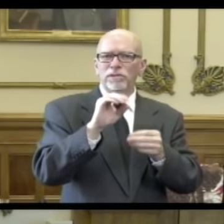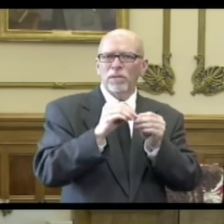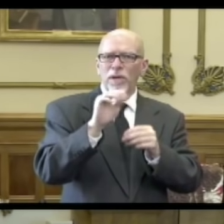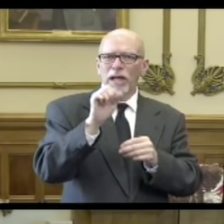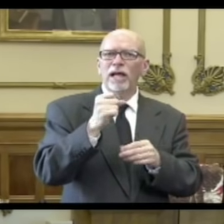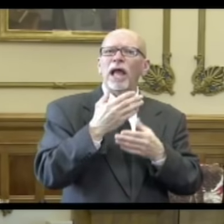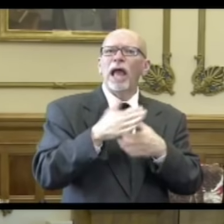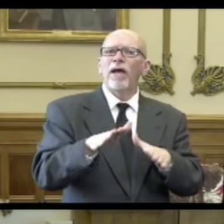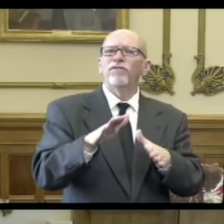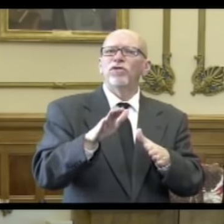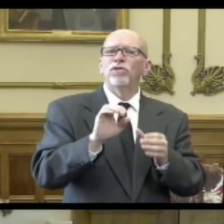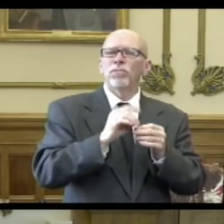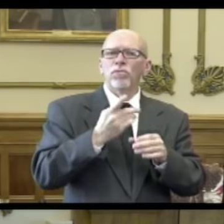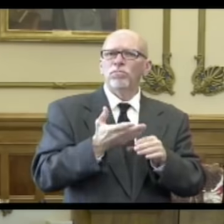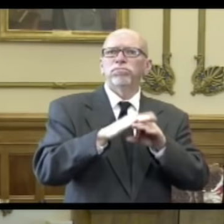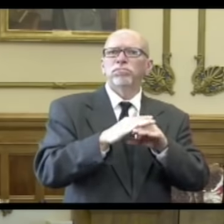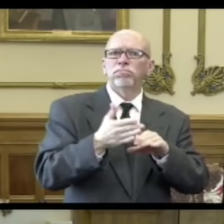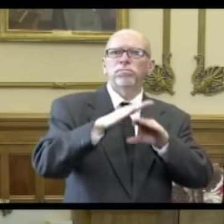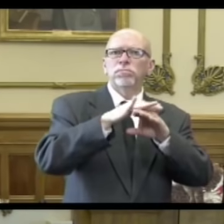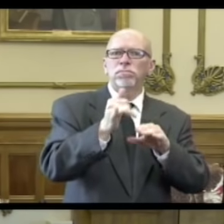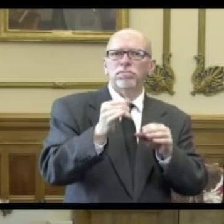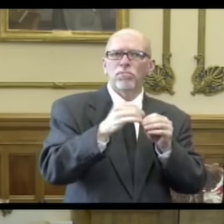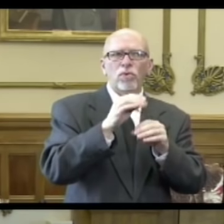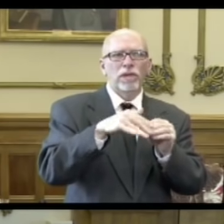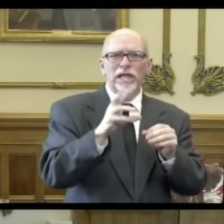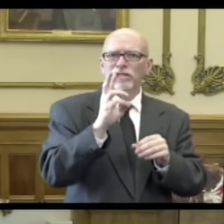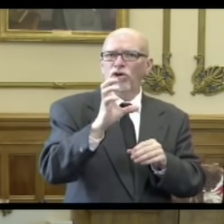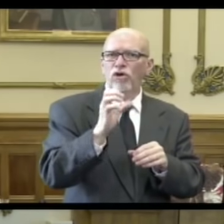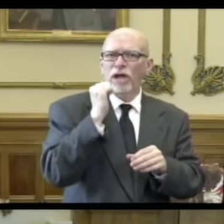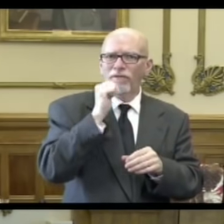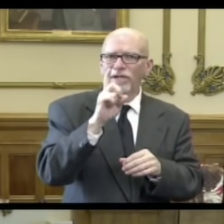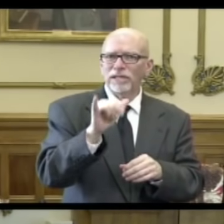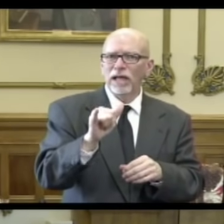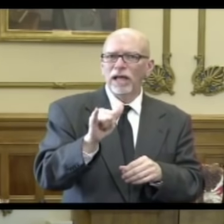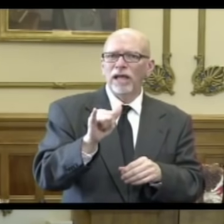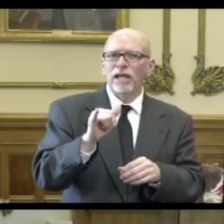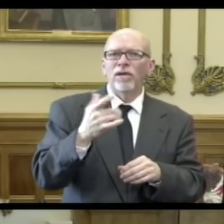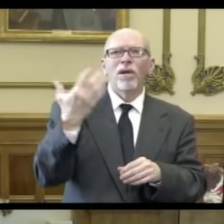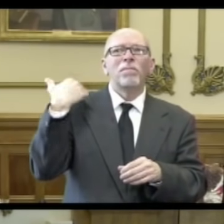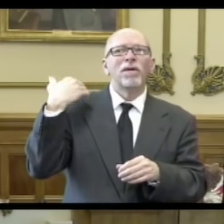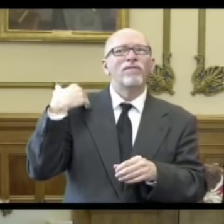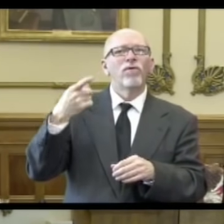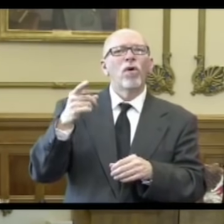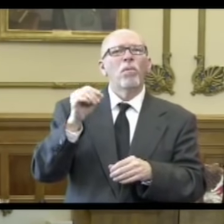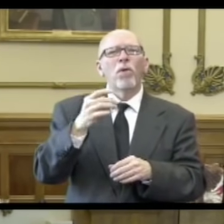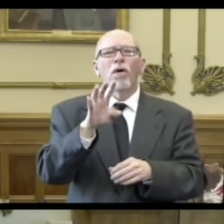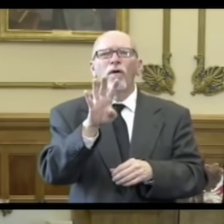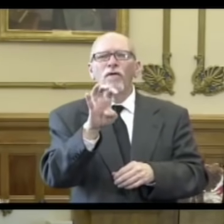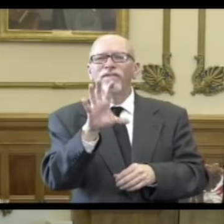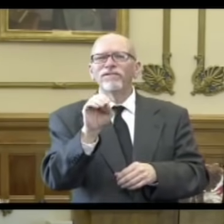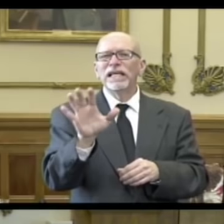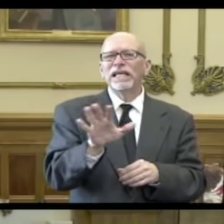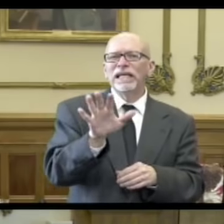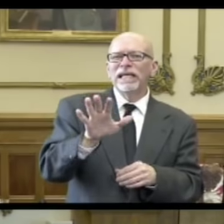OVER LAST TO 6 DAYS WE'VE SEEN KIND OF WHAT I'VE BEEN CALLING AROUND THE OFFICER AMINI SURGING CASES THE THE AVERAGE